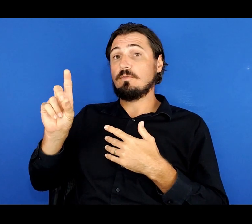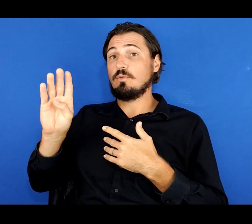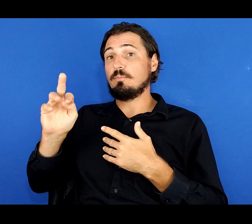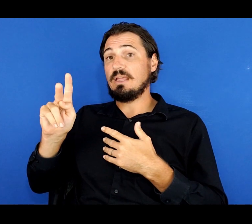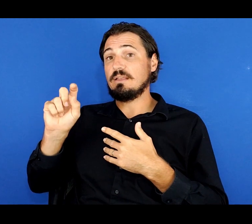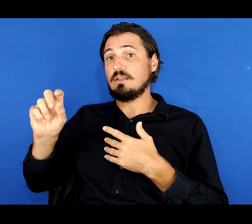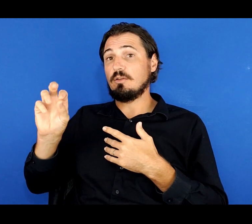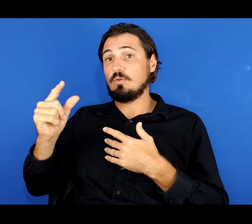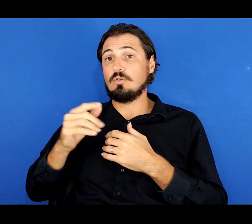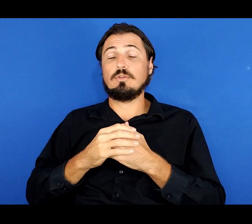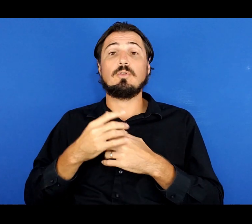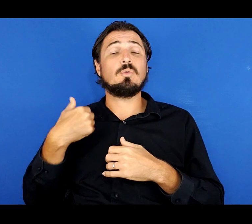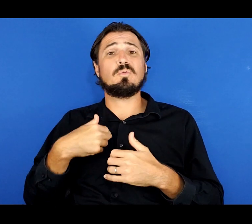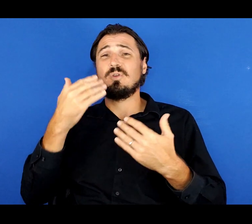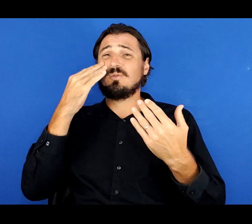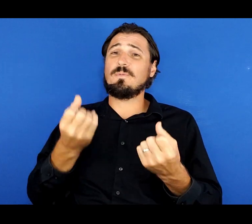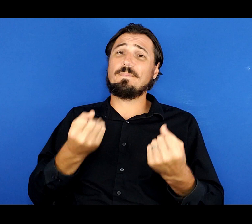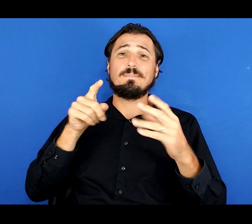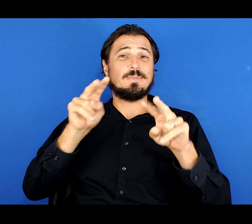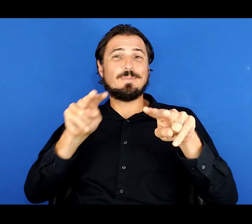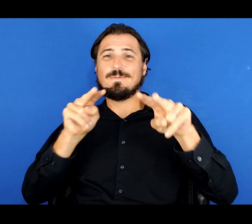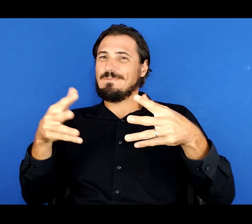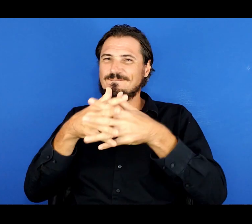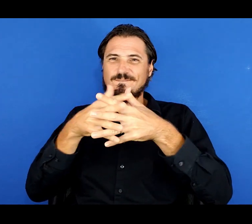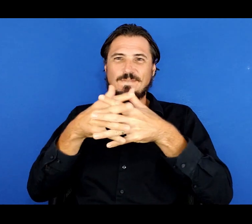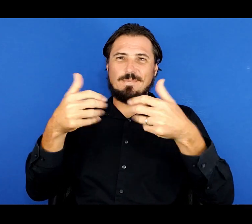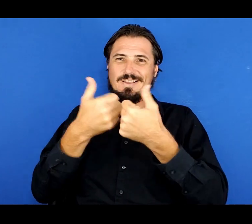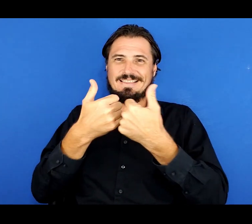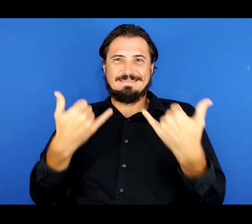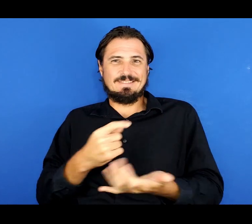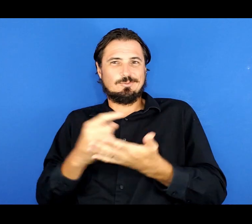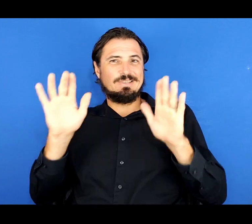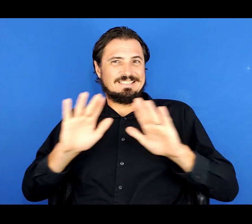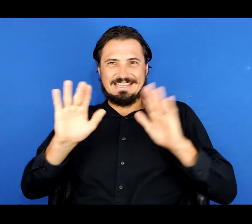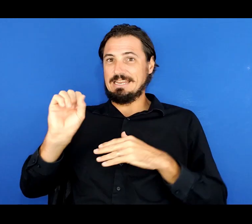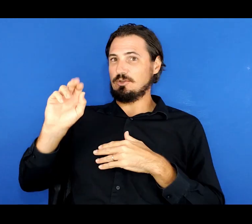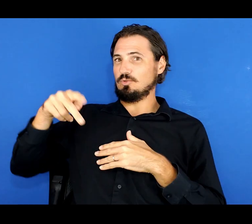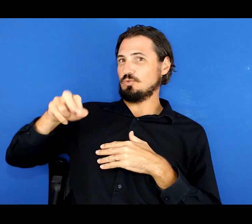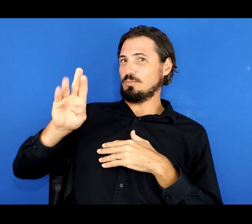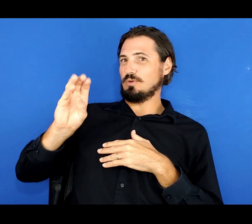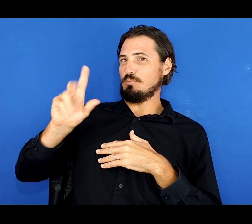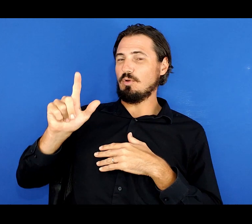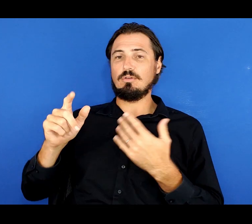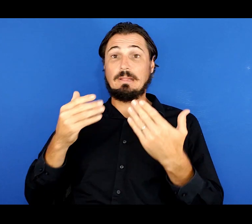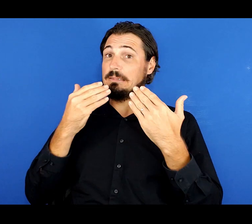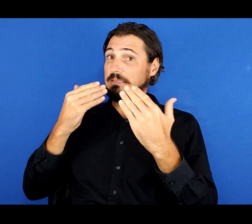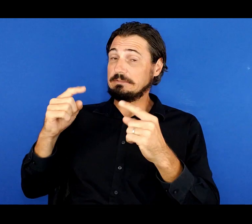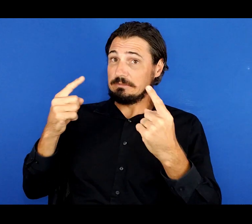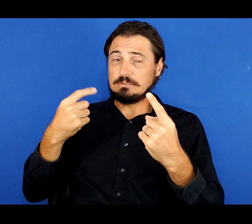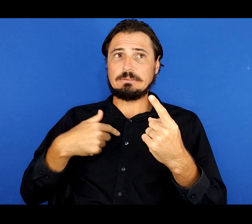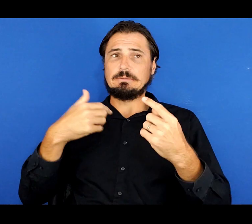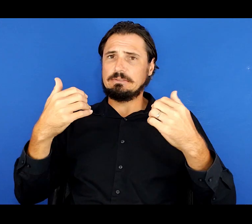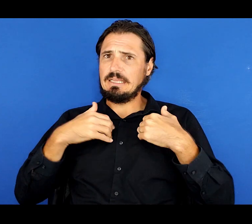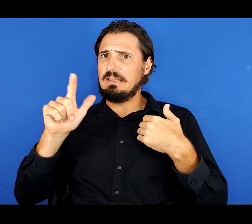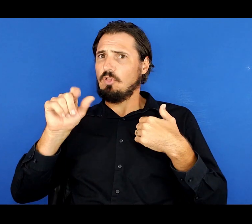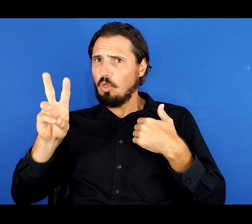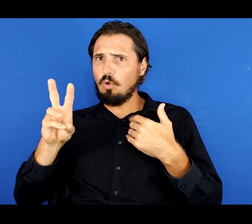We know many of you are looking forward to the Super Bowl this Sunday. Thankfully, we’ve kept our case numbers low here, but that’s not by accident.